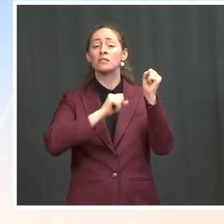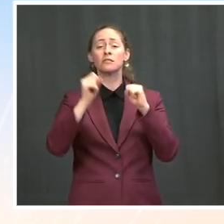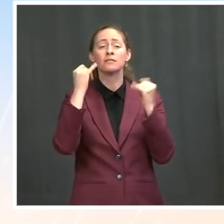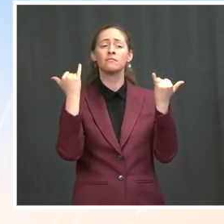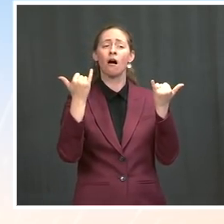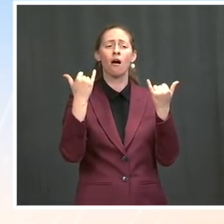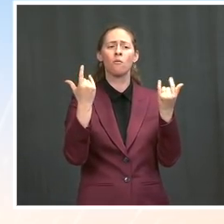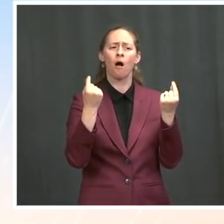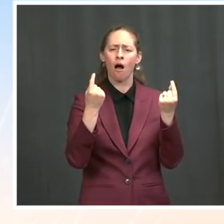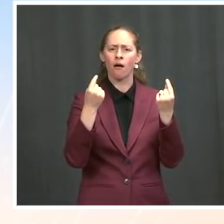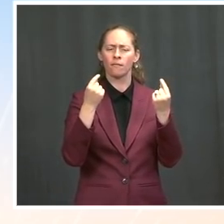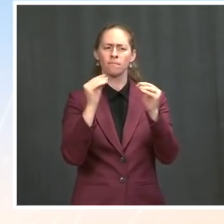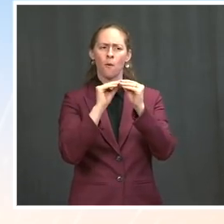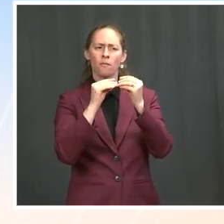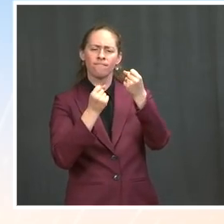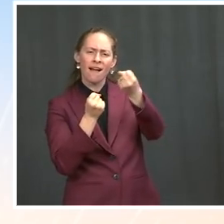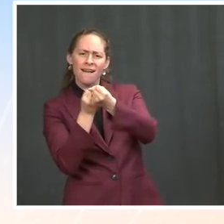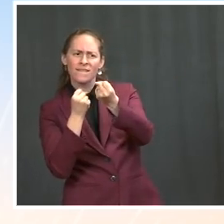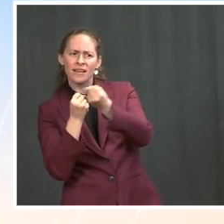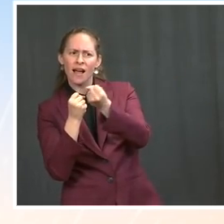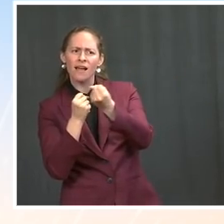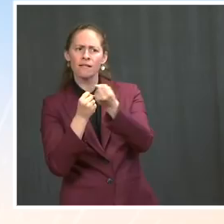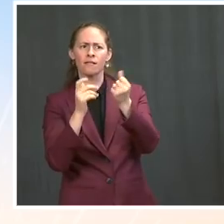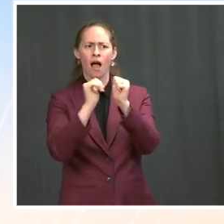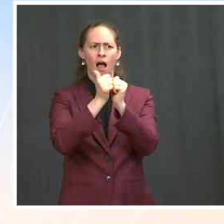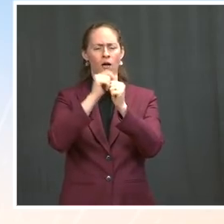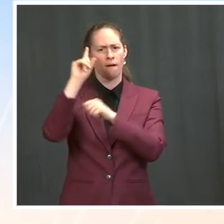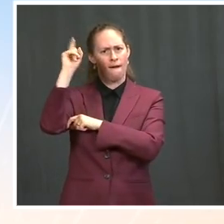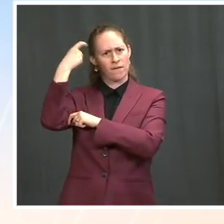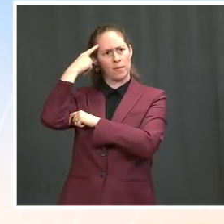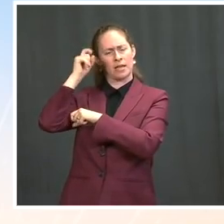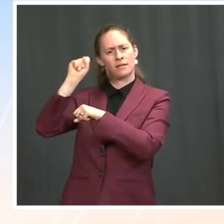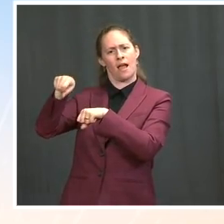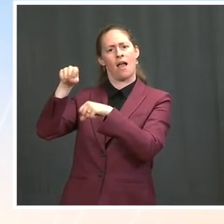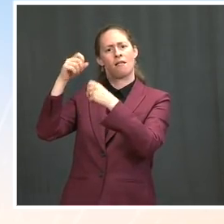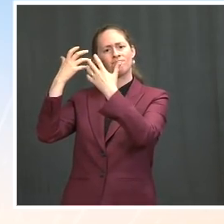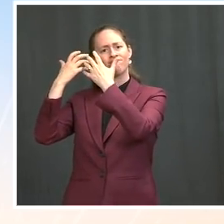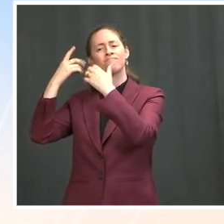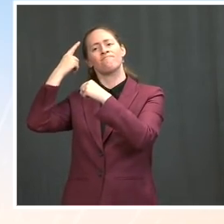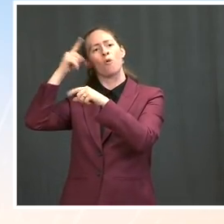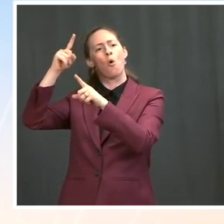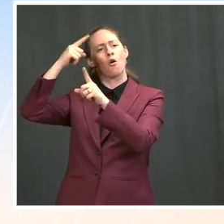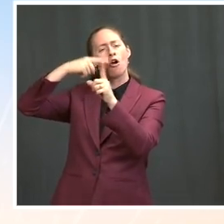for how government can work for the American people; remind people across the country